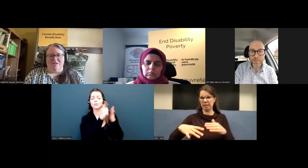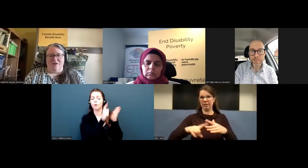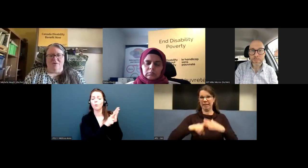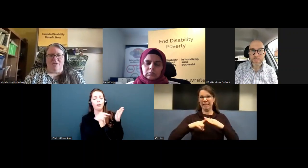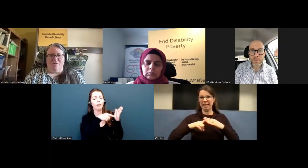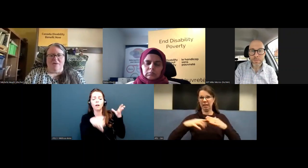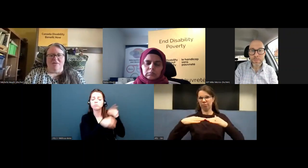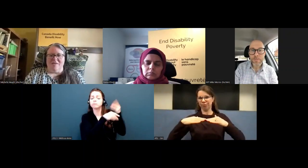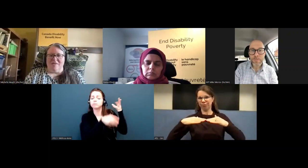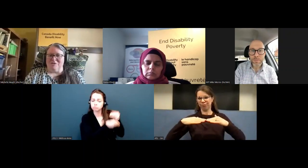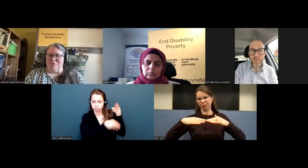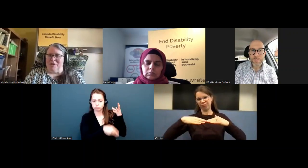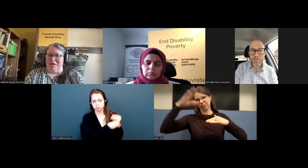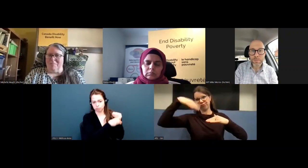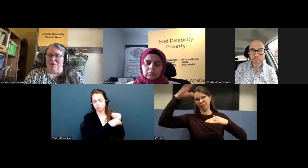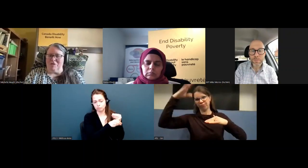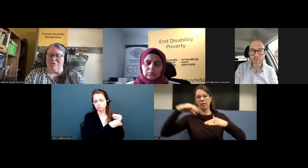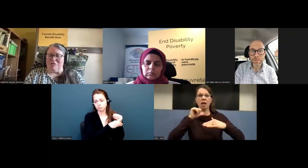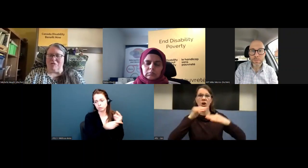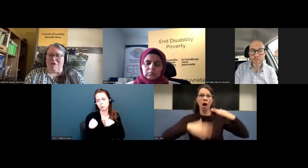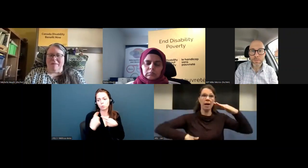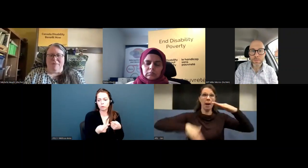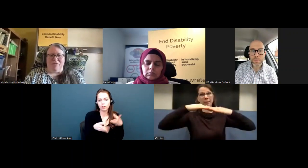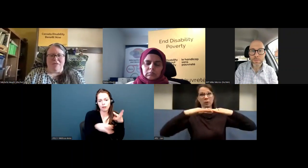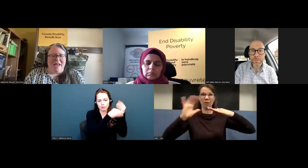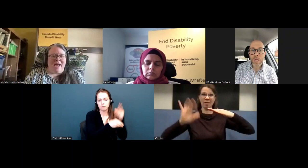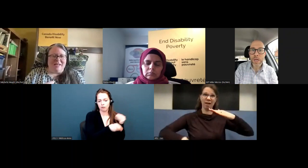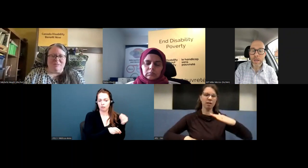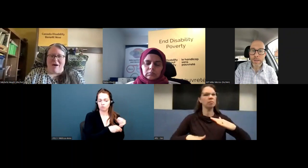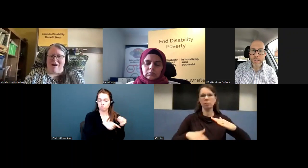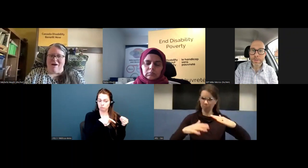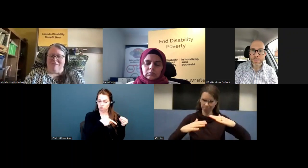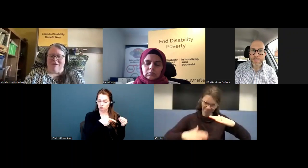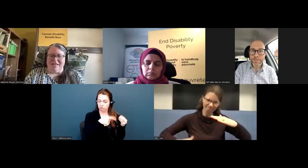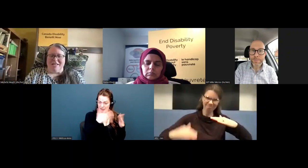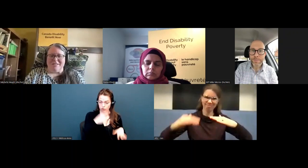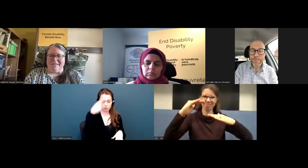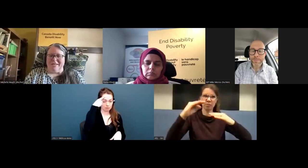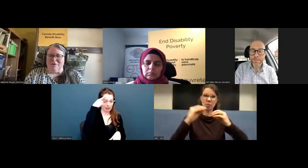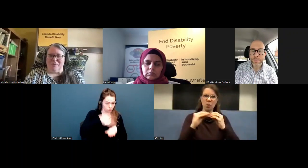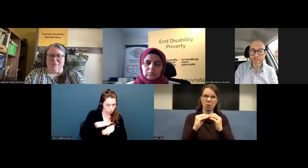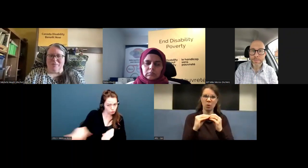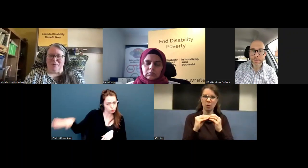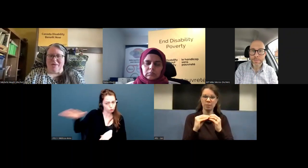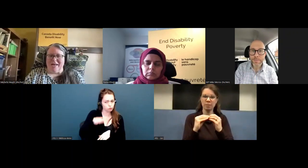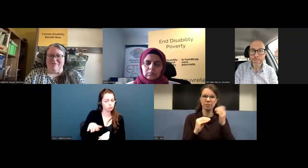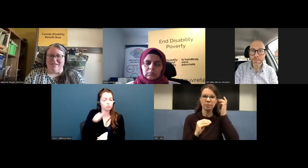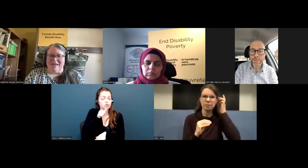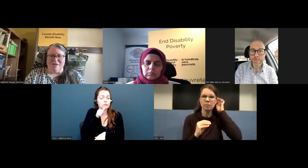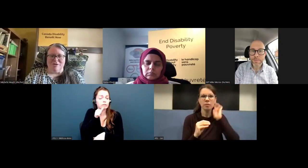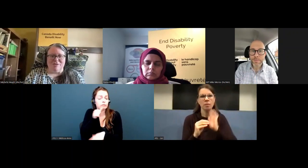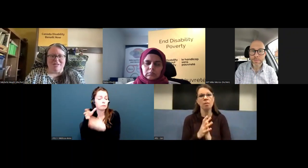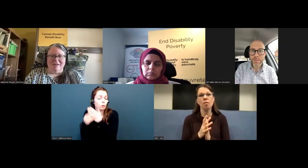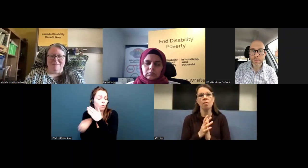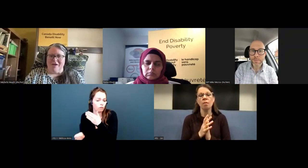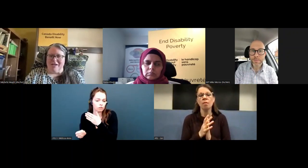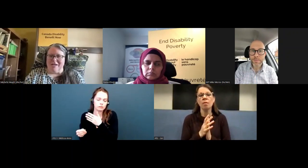SO I THINK THAT'S REALLY IMPORTANT, BUT THE NEXT PART OF IT IS WE HAVE TO GET THOSE FINANCIAL